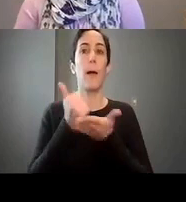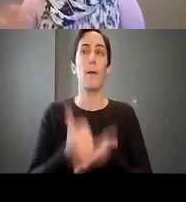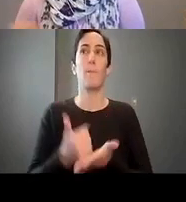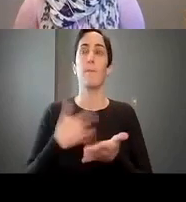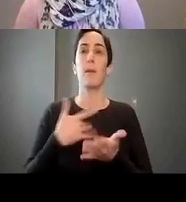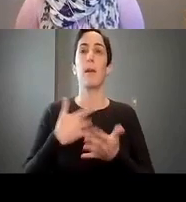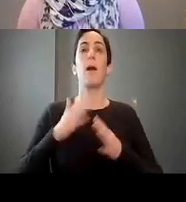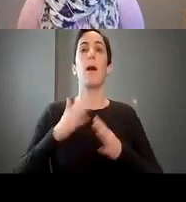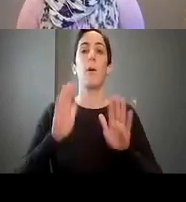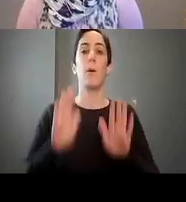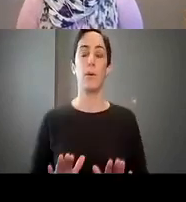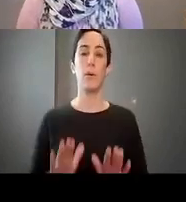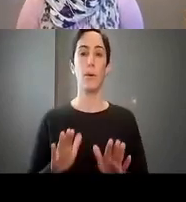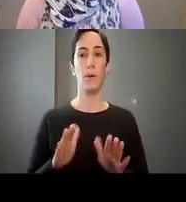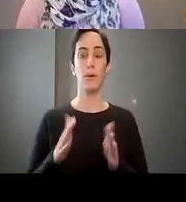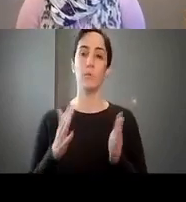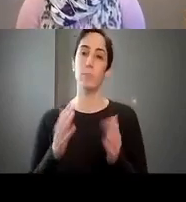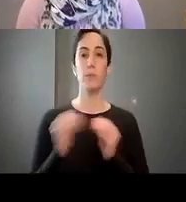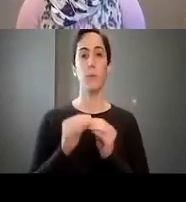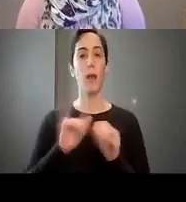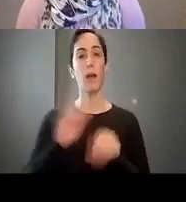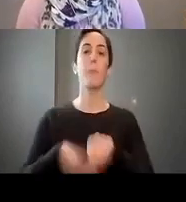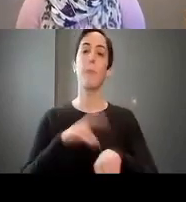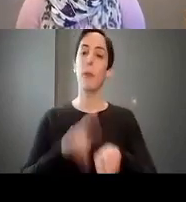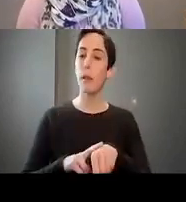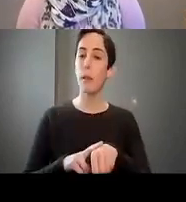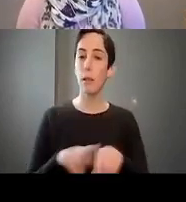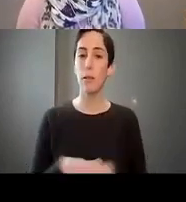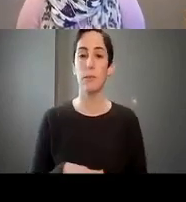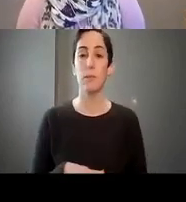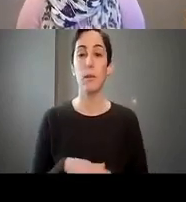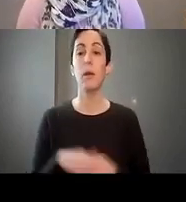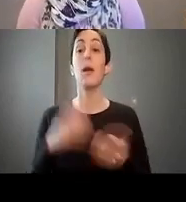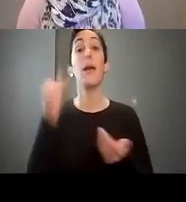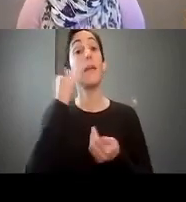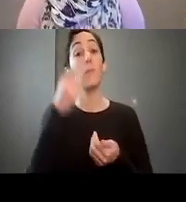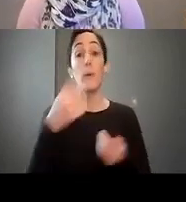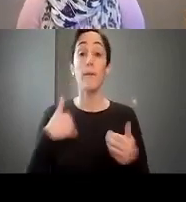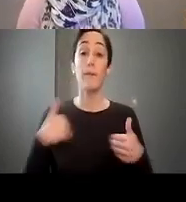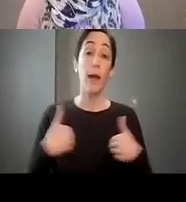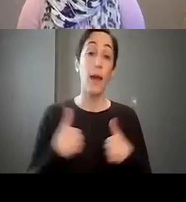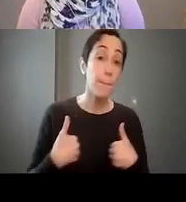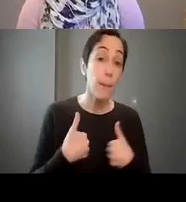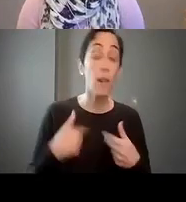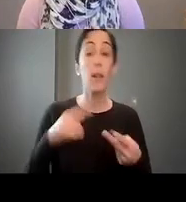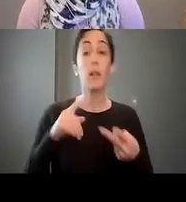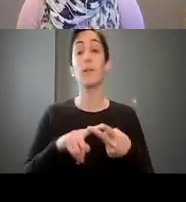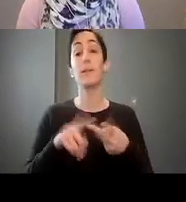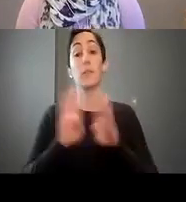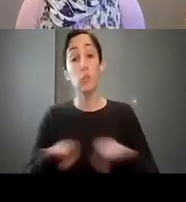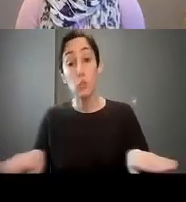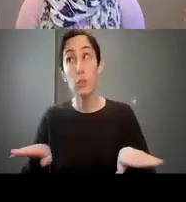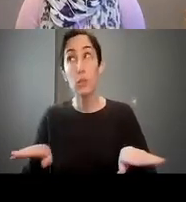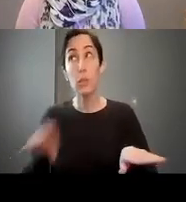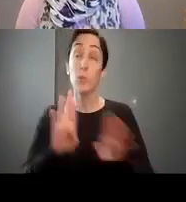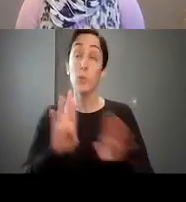a day especially when you have animals relief in sort of the regular motion of and children, or children who act like a day especially when you have animals animals, to be able to create and and children, or children who act like